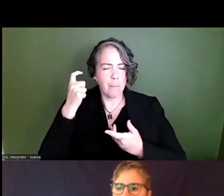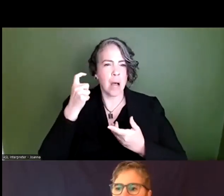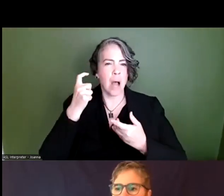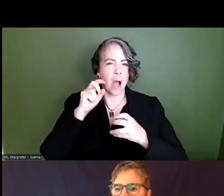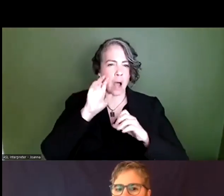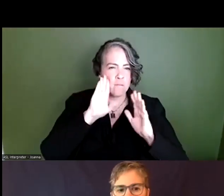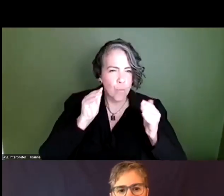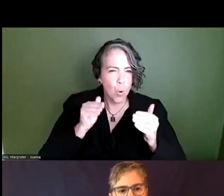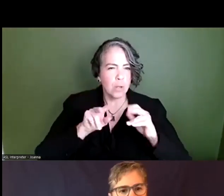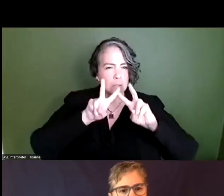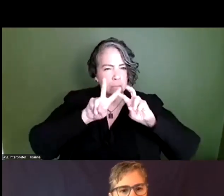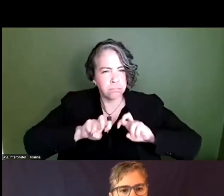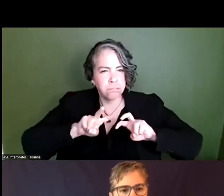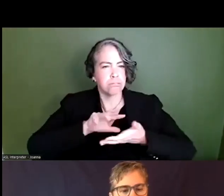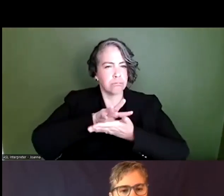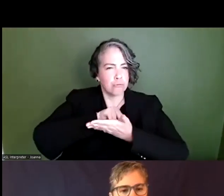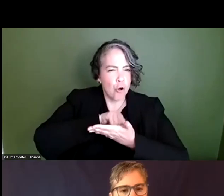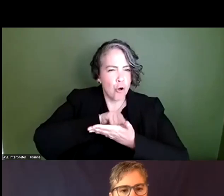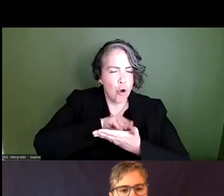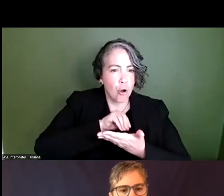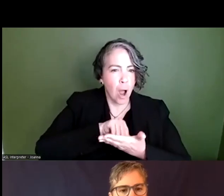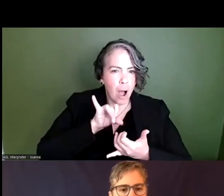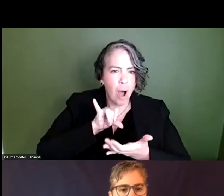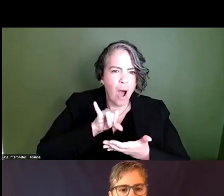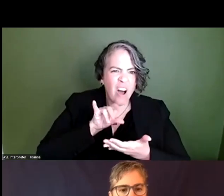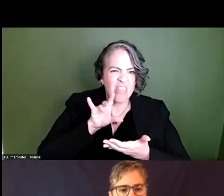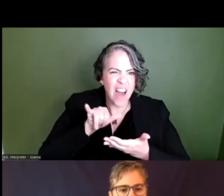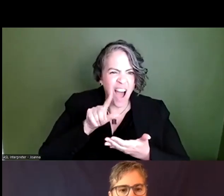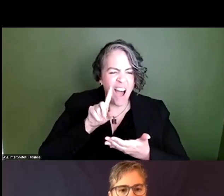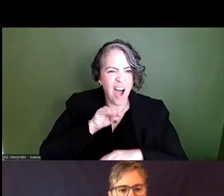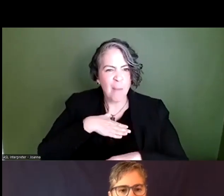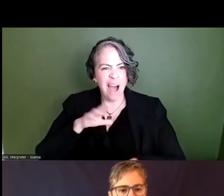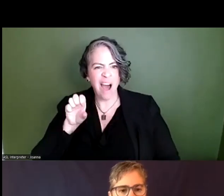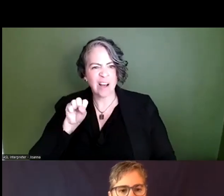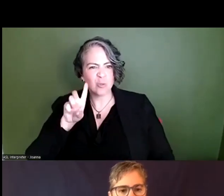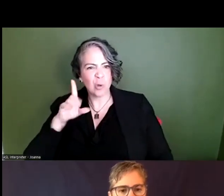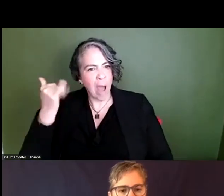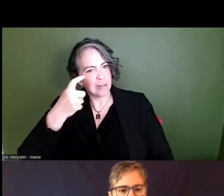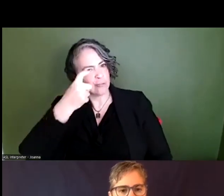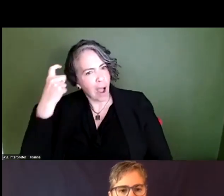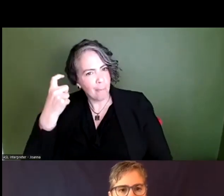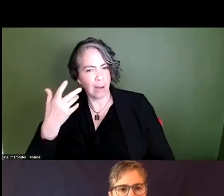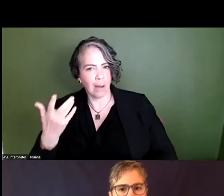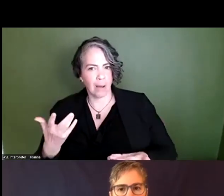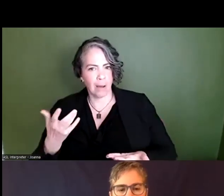my trauma through using substances and I didn't have the support to be able to make some changes.